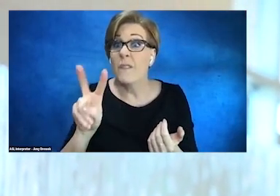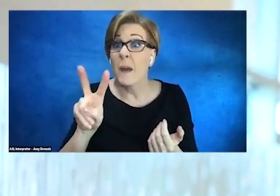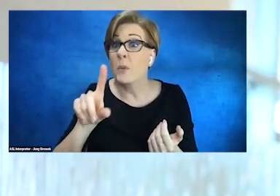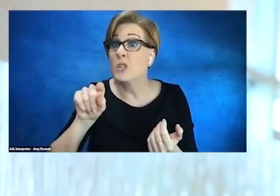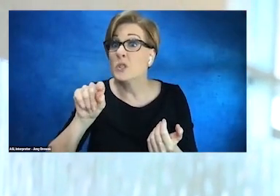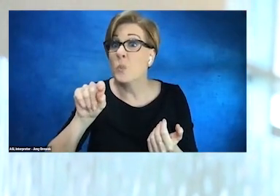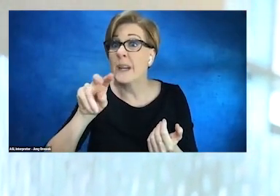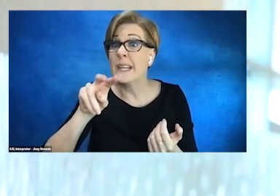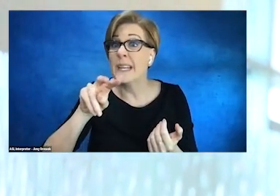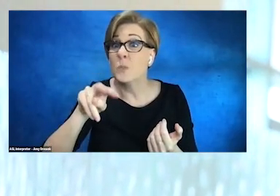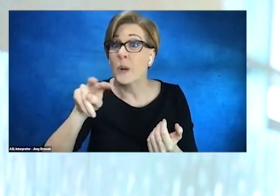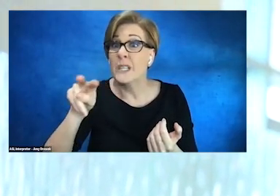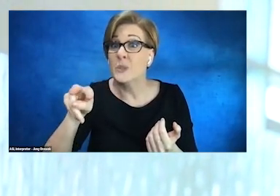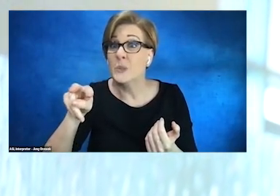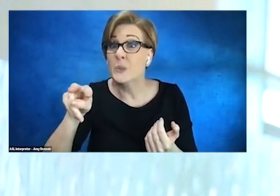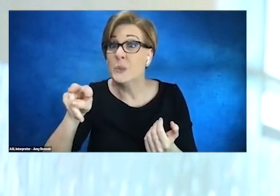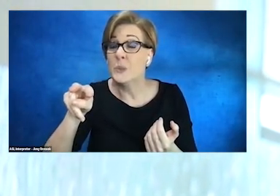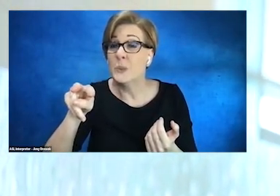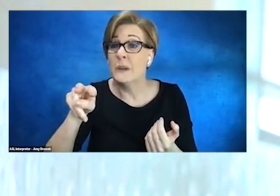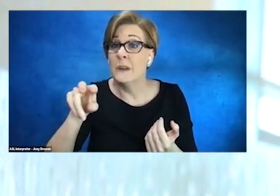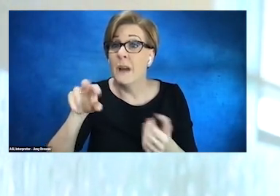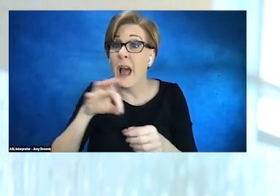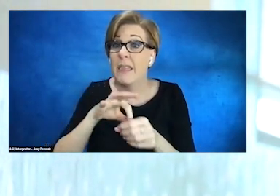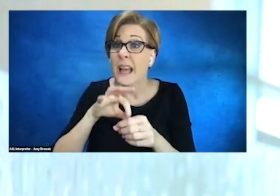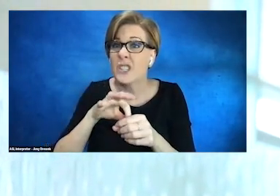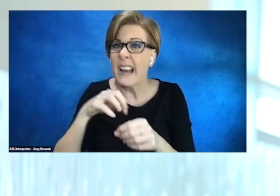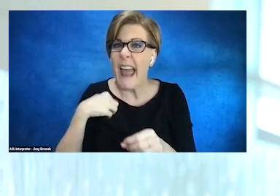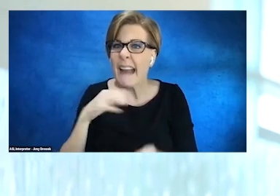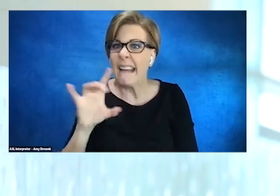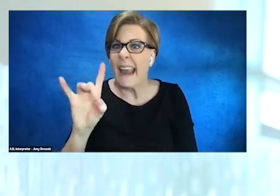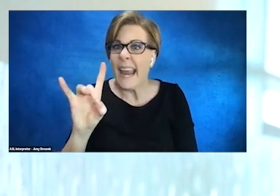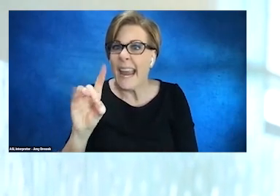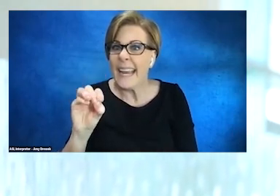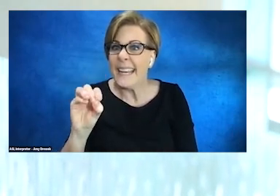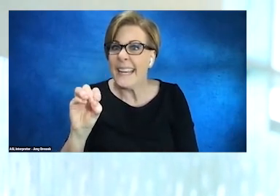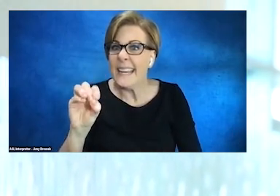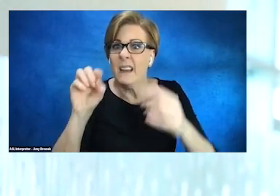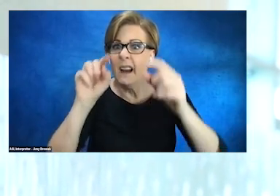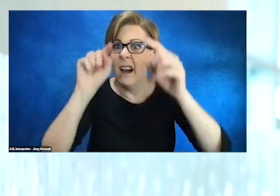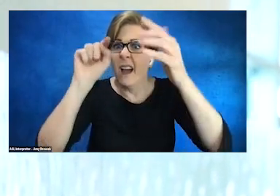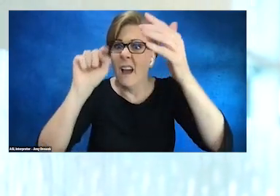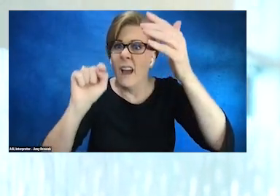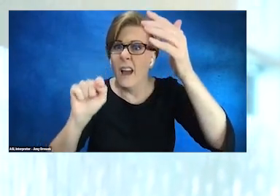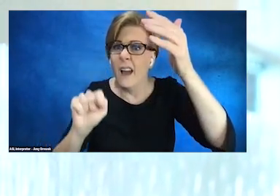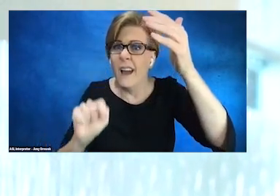2022 general election we had over 80 contests on the ballot so as you go through that process and